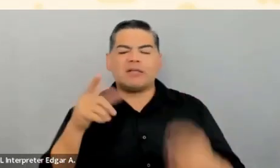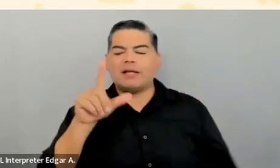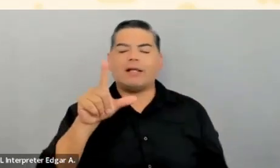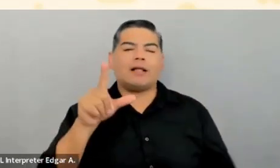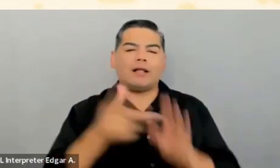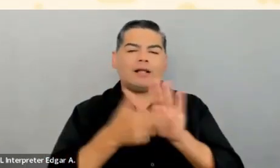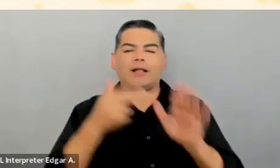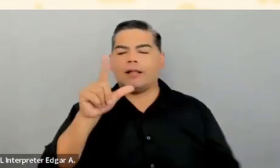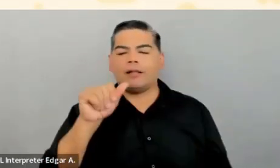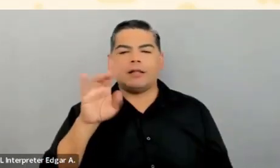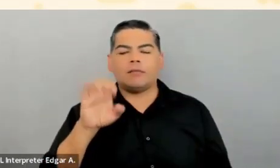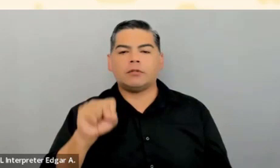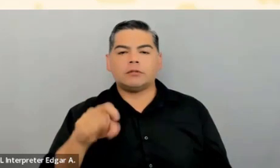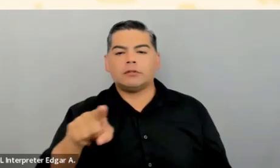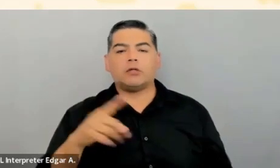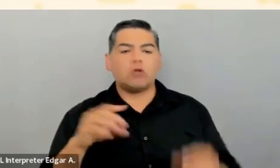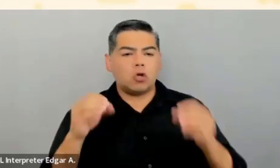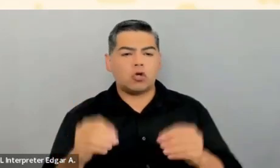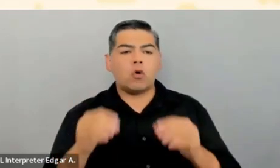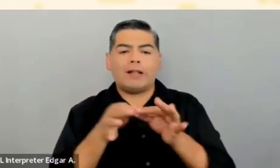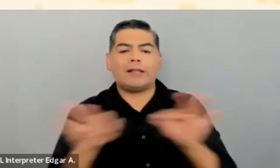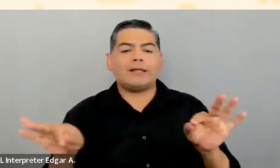Links don't have a discernible name, not a great thing.